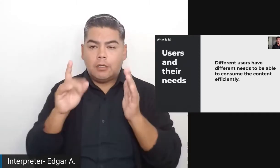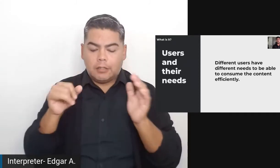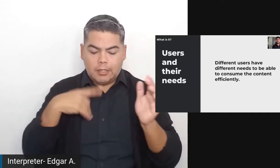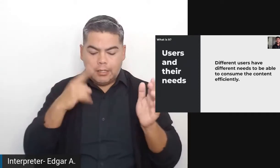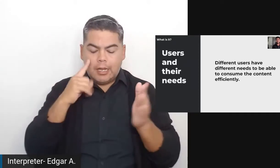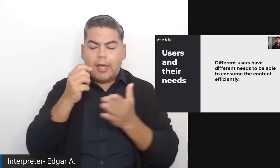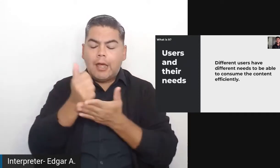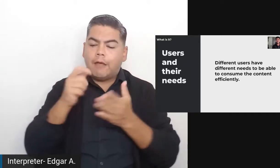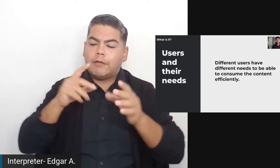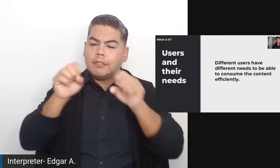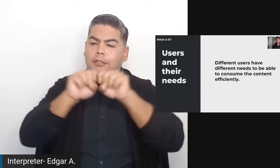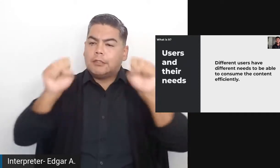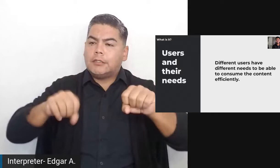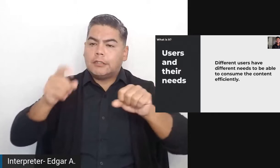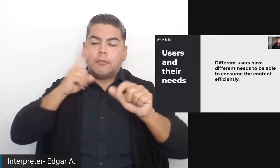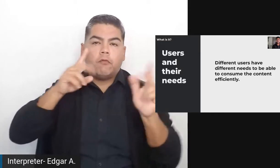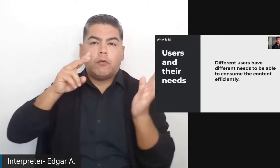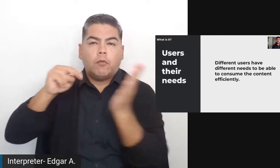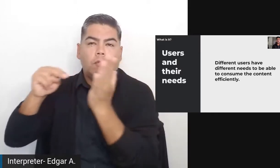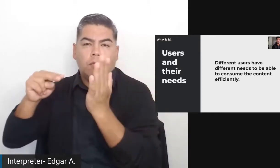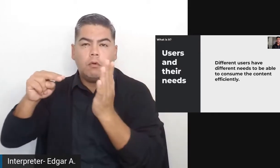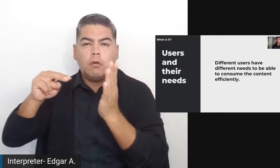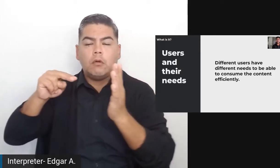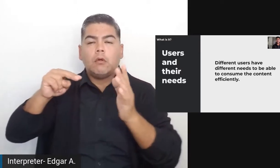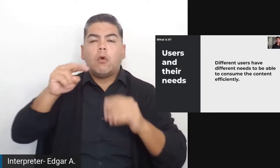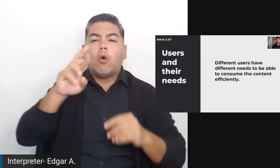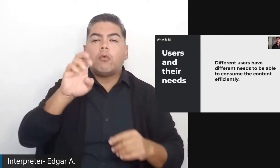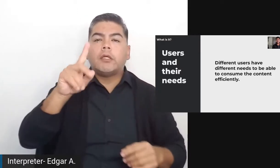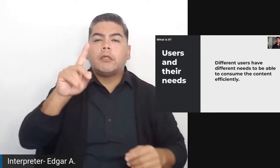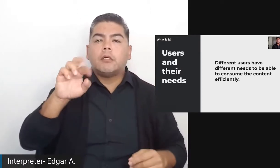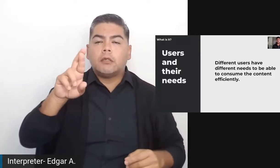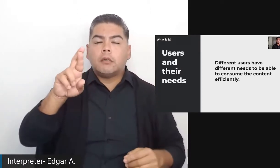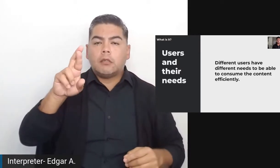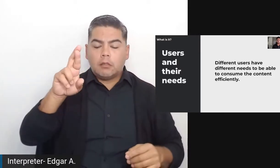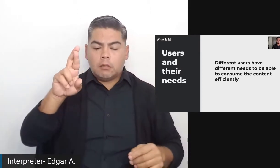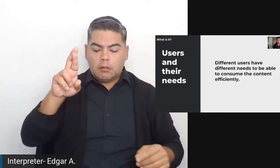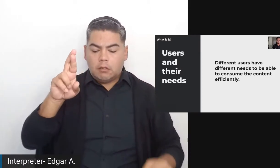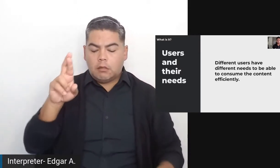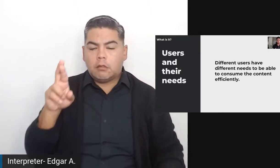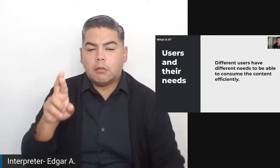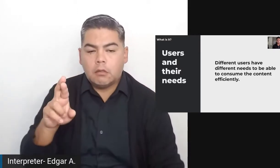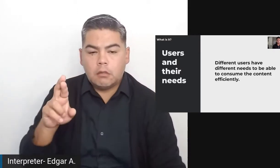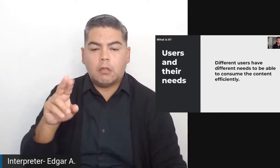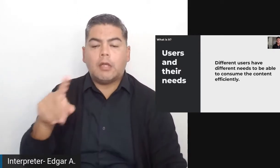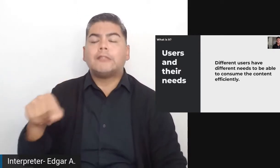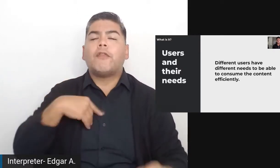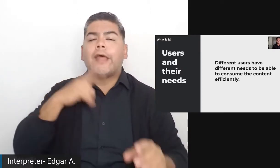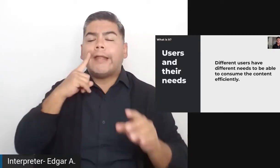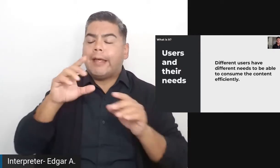called screen readers. Screen readers are the topic of this session, mainly,